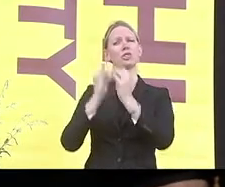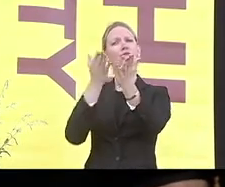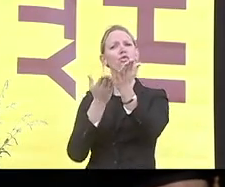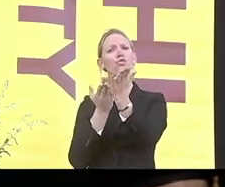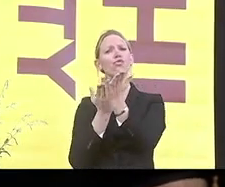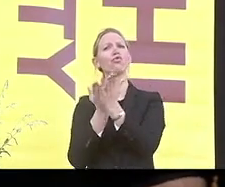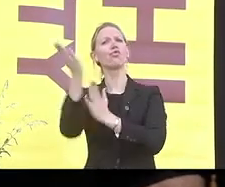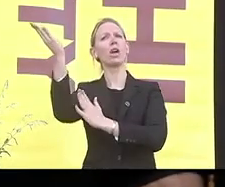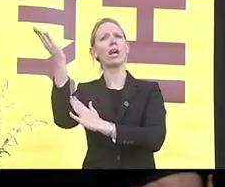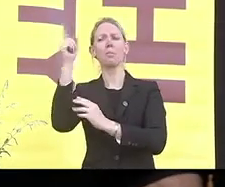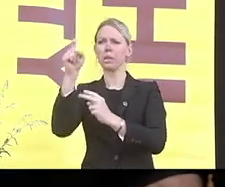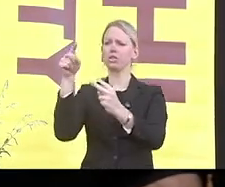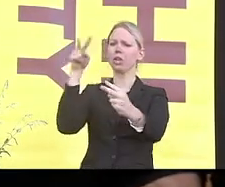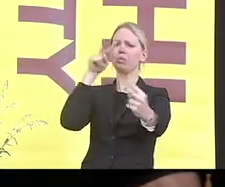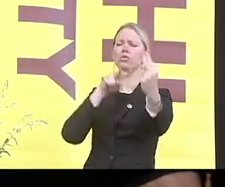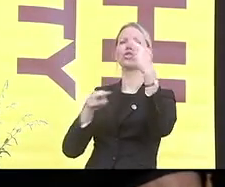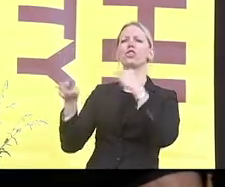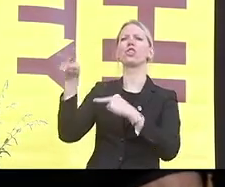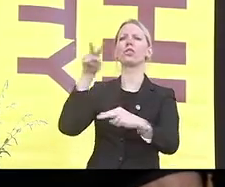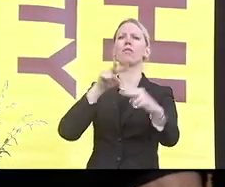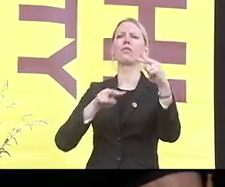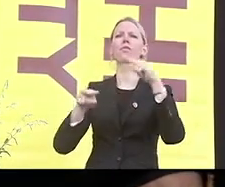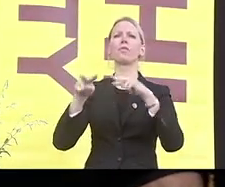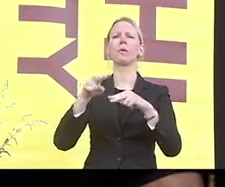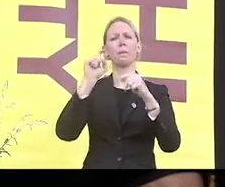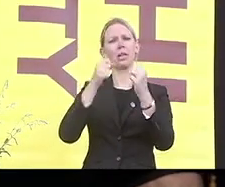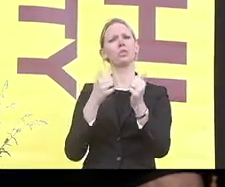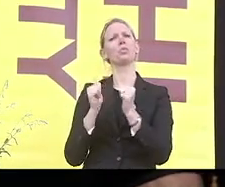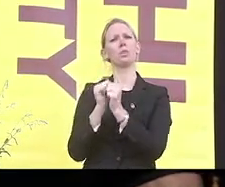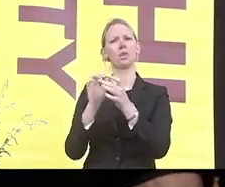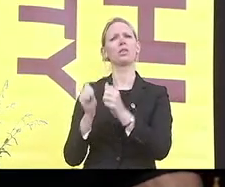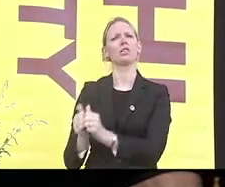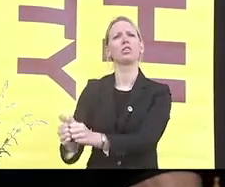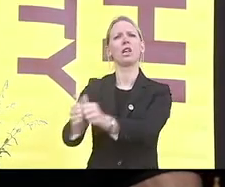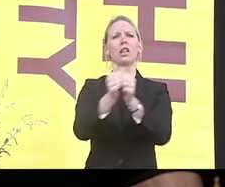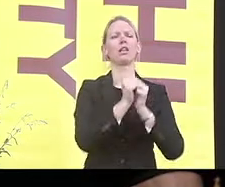observed and two people must give of themselves to each other. Despite the